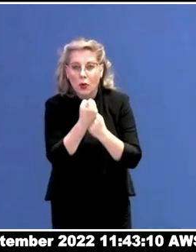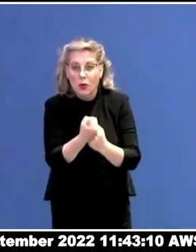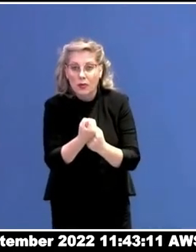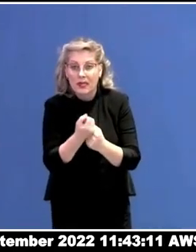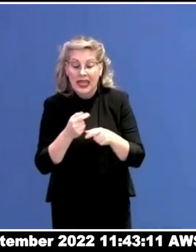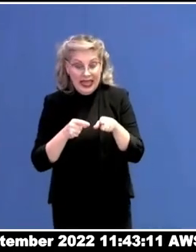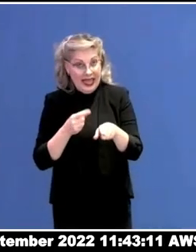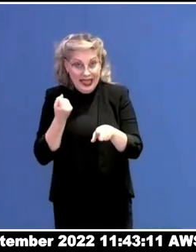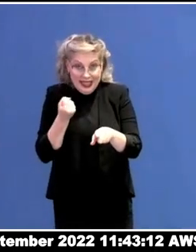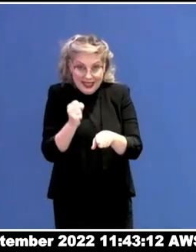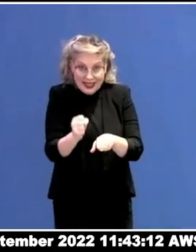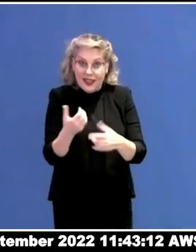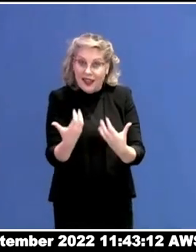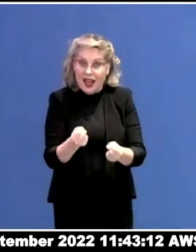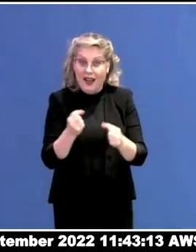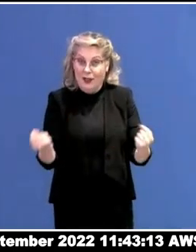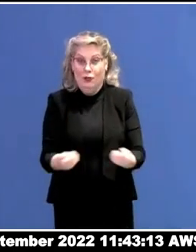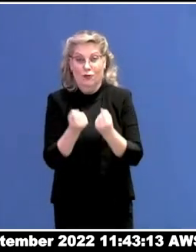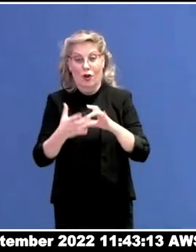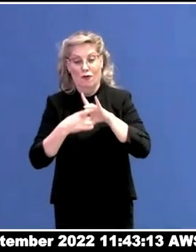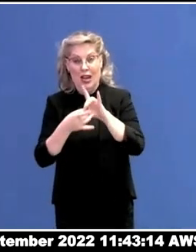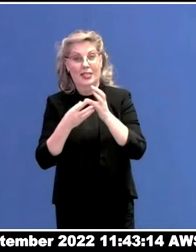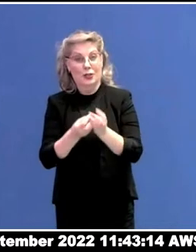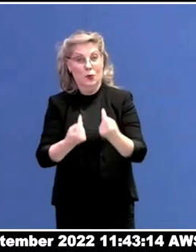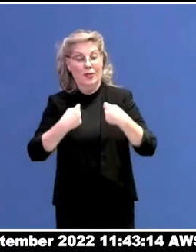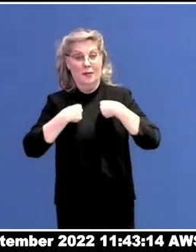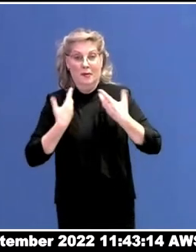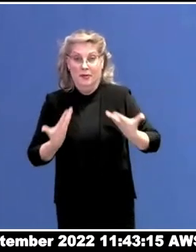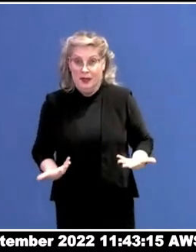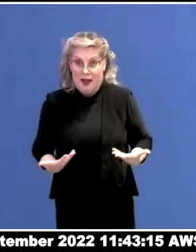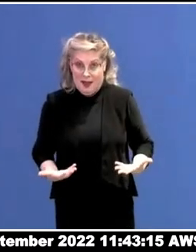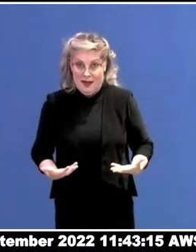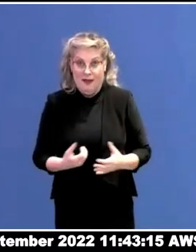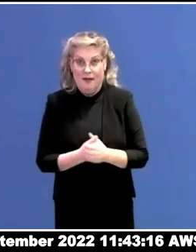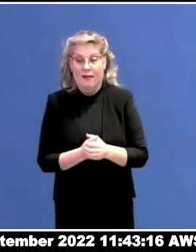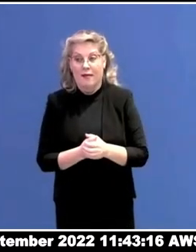relationship with us today, and even though he's not released - he's still in the Eastern